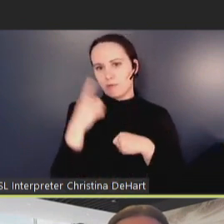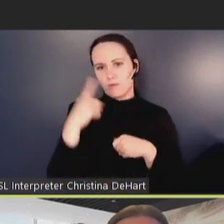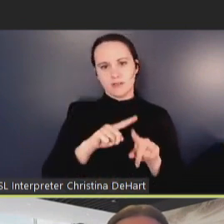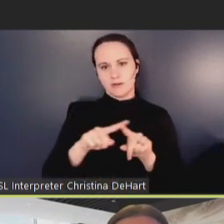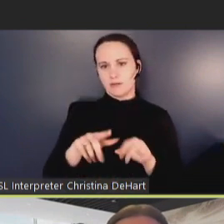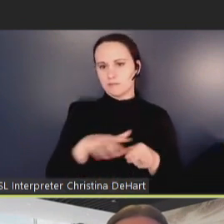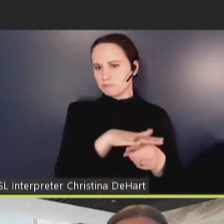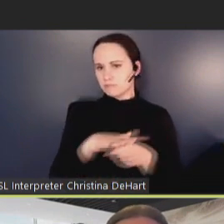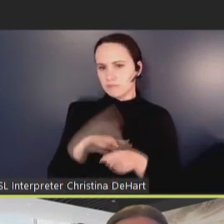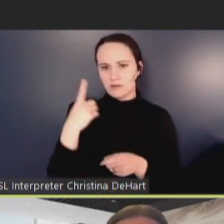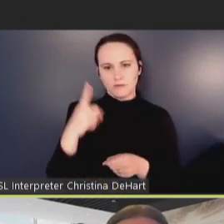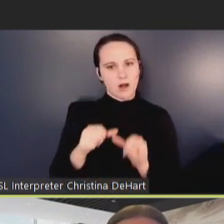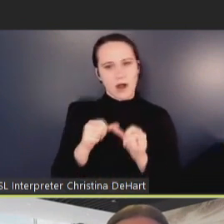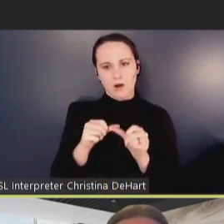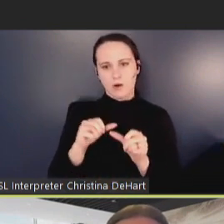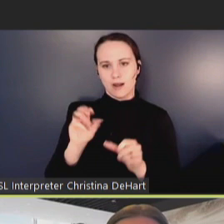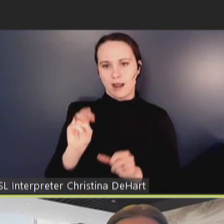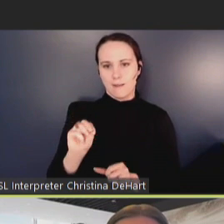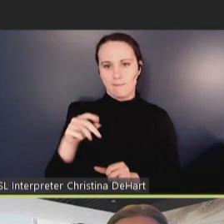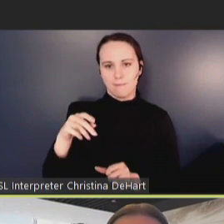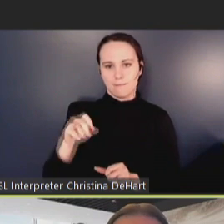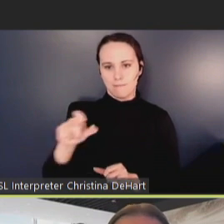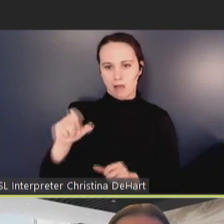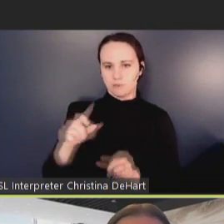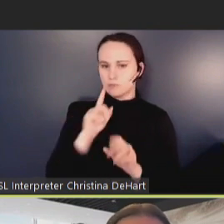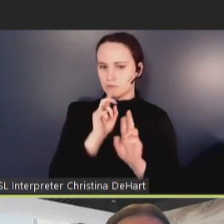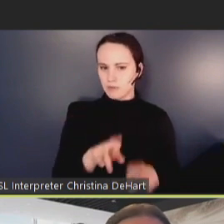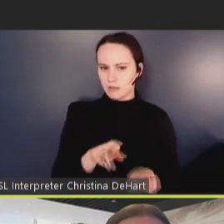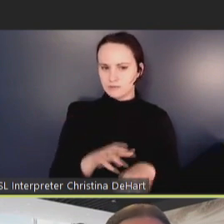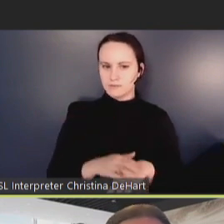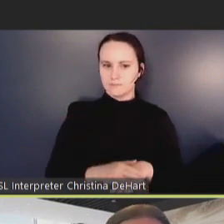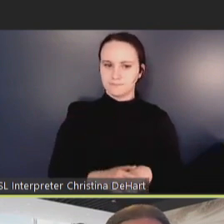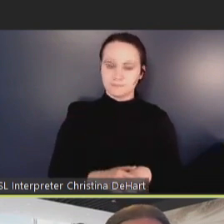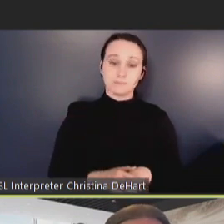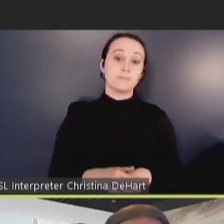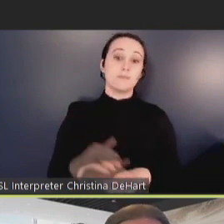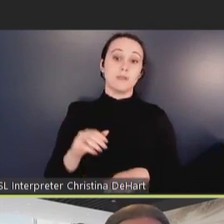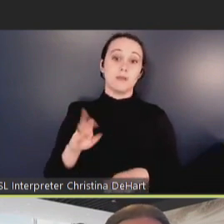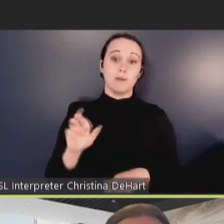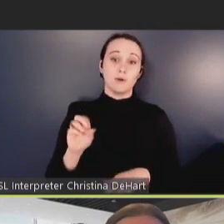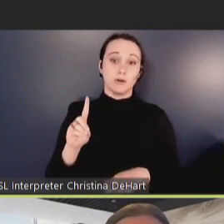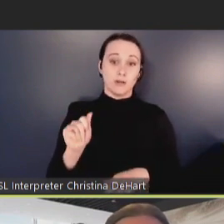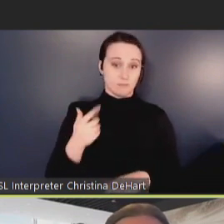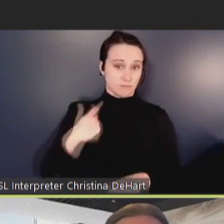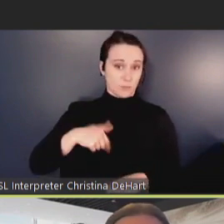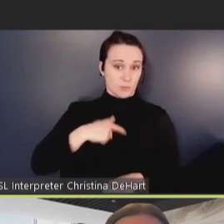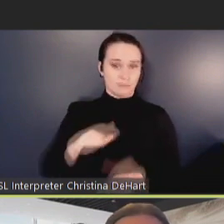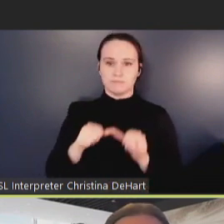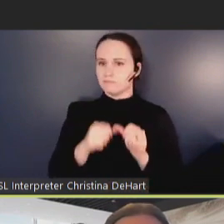mPOTS response. BARDA continues its partnerships to develop better and more rapidly produced